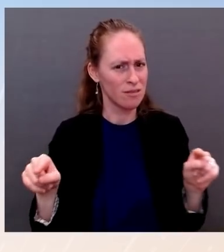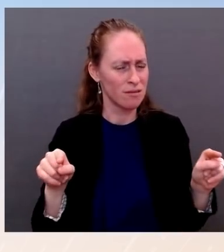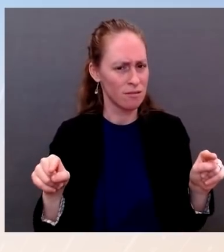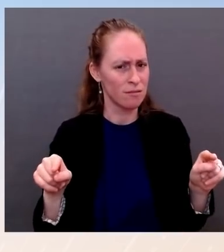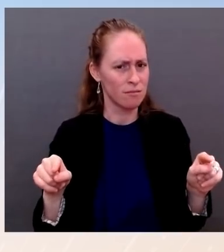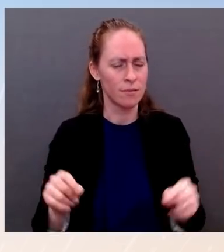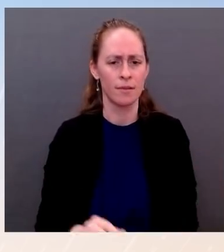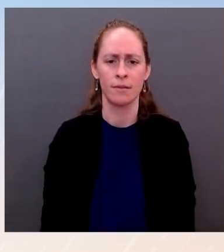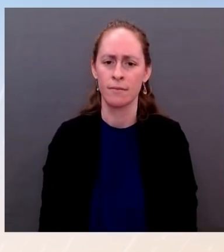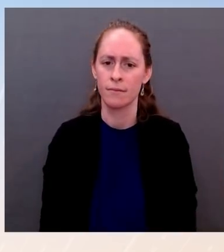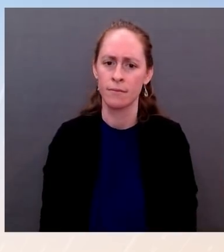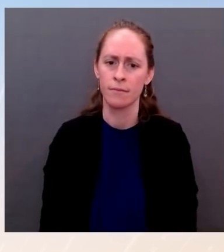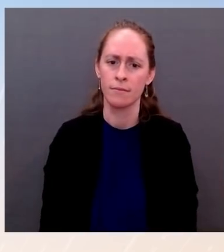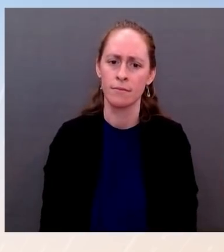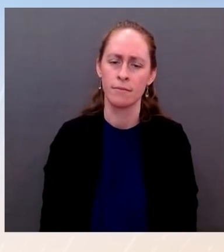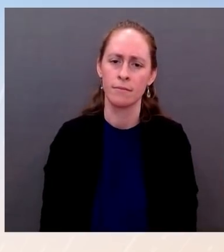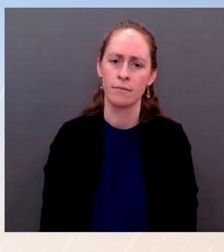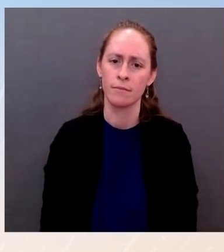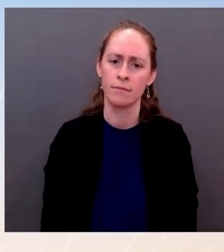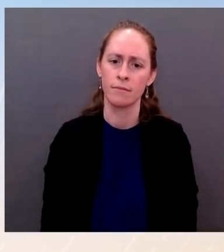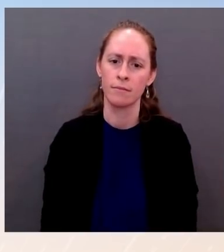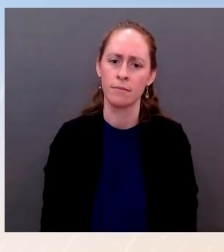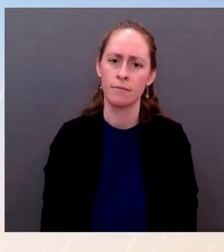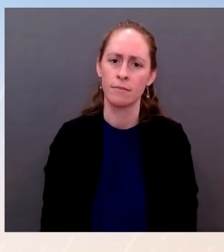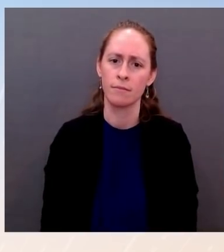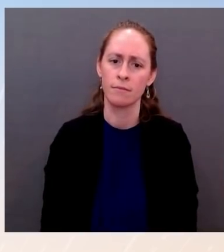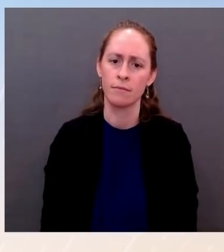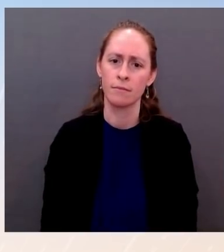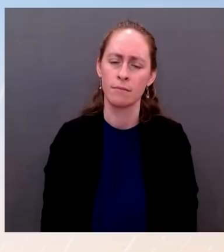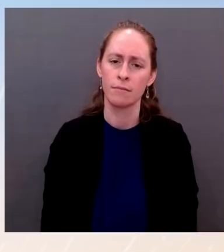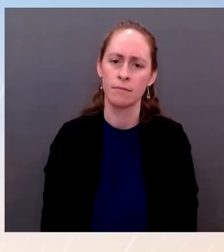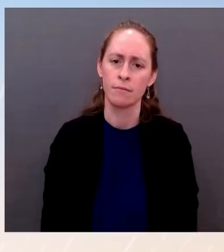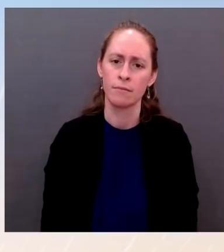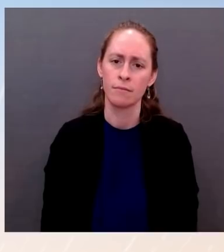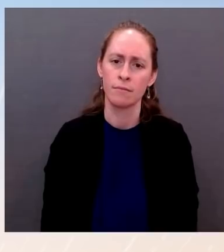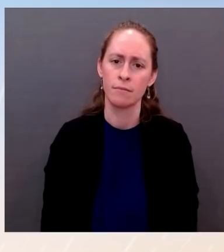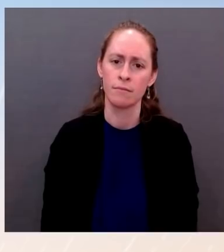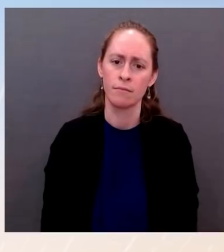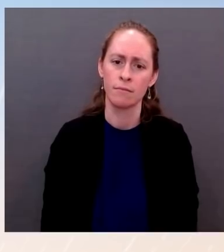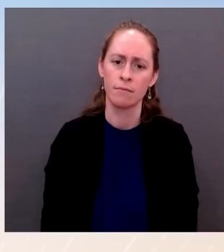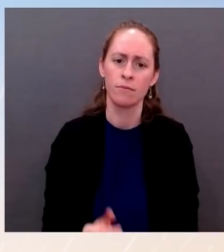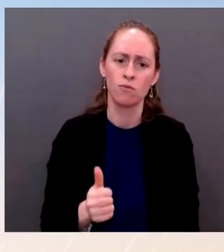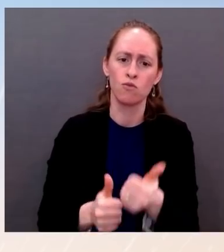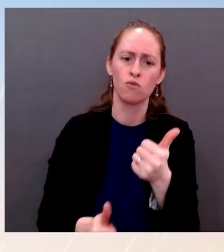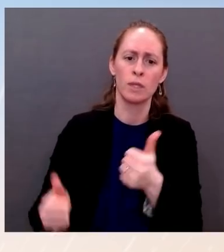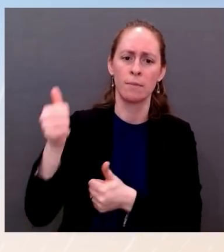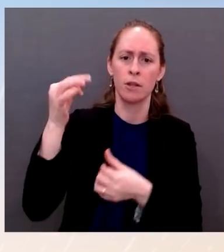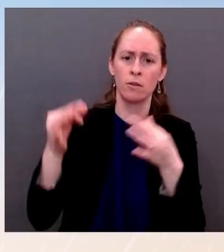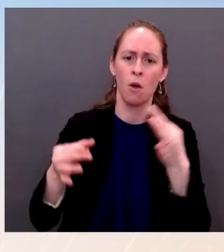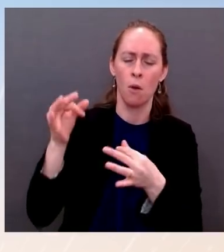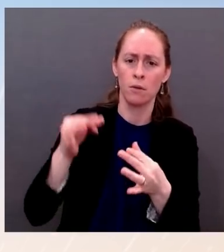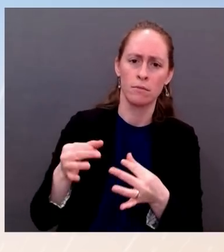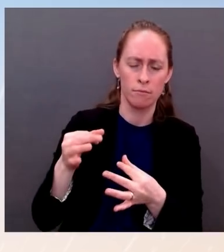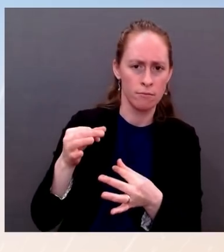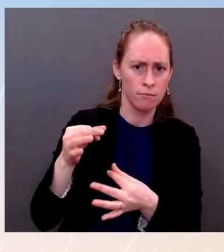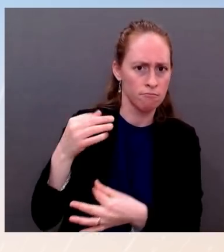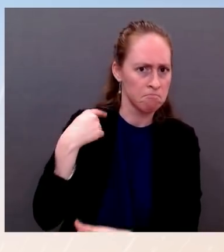Can you rule out that the President would be meeting with any of his candidates this weekend at Camp David?